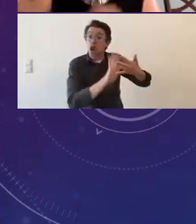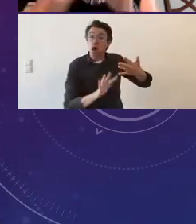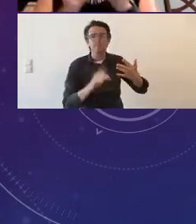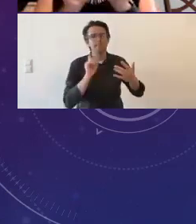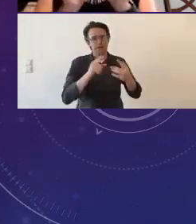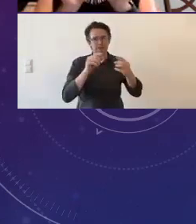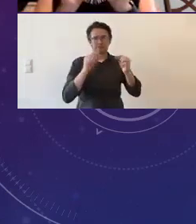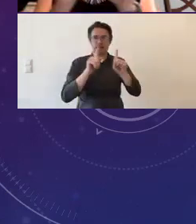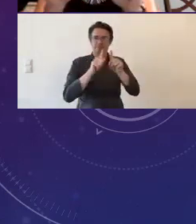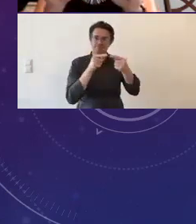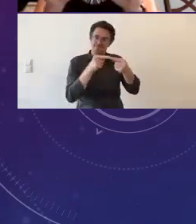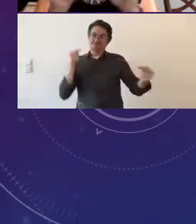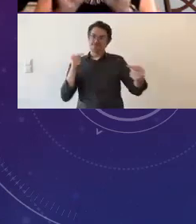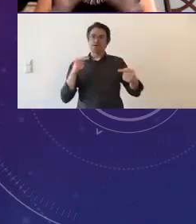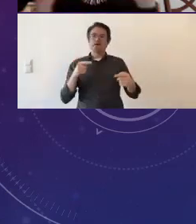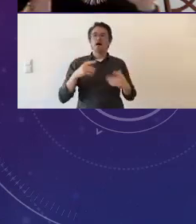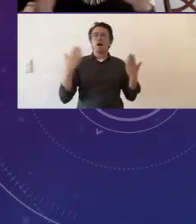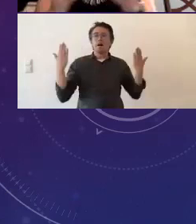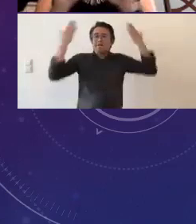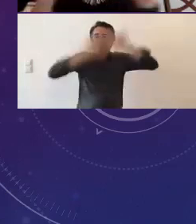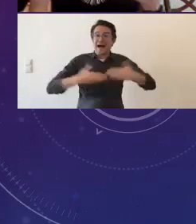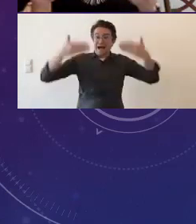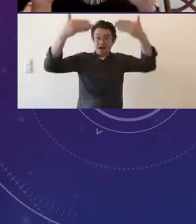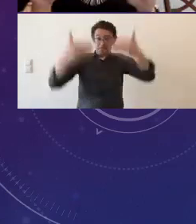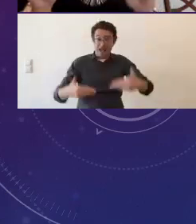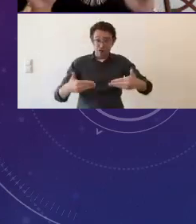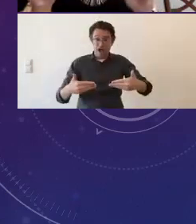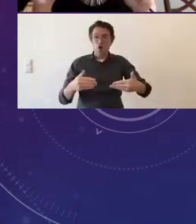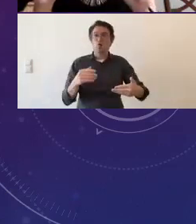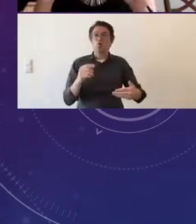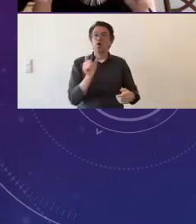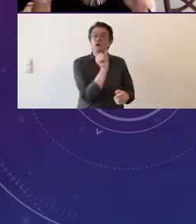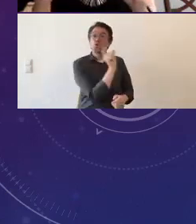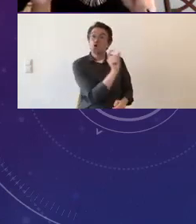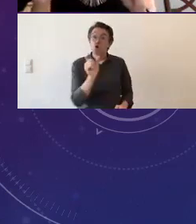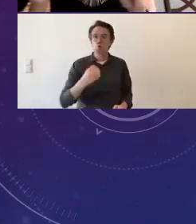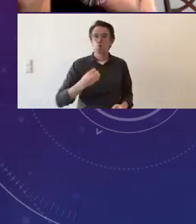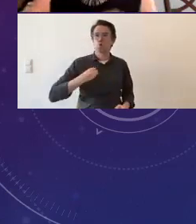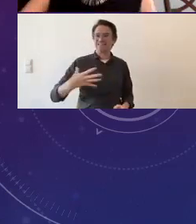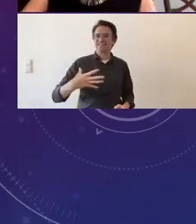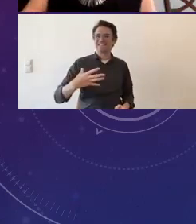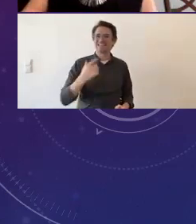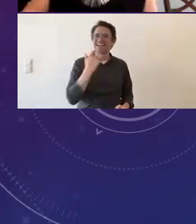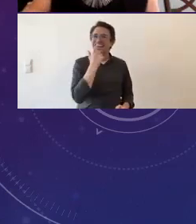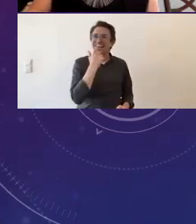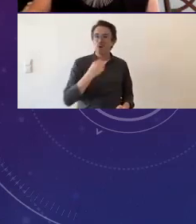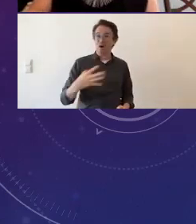I use is using doom to magnify words to help it easier for me to see but there